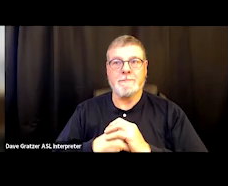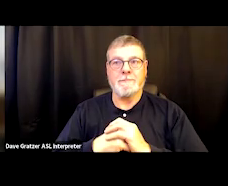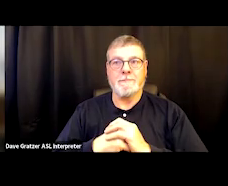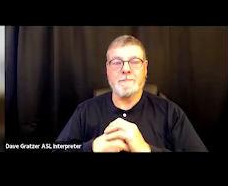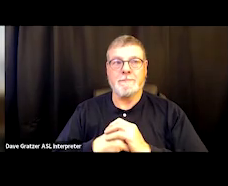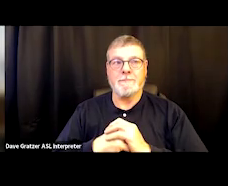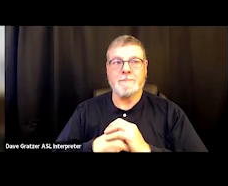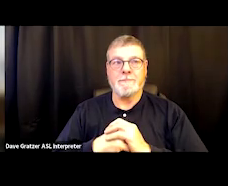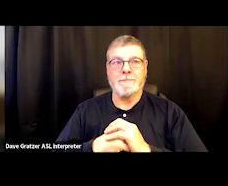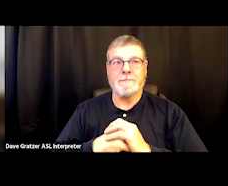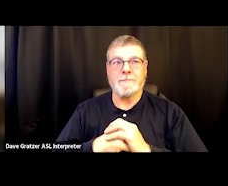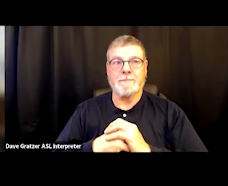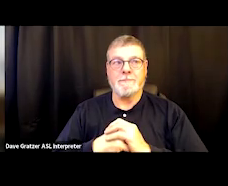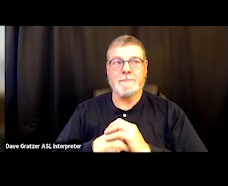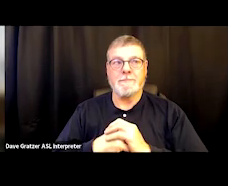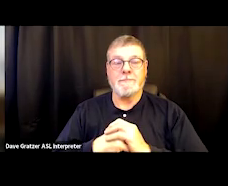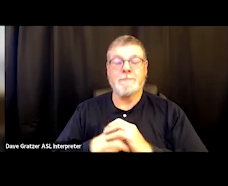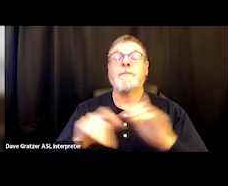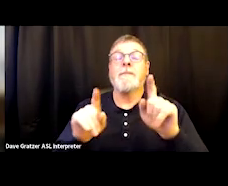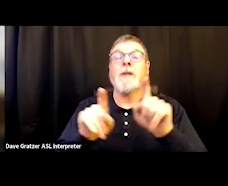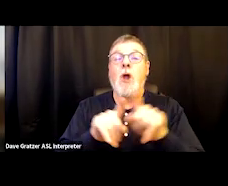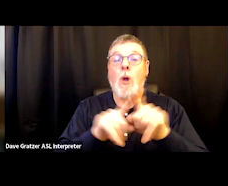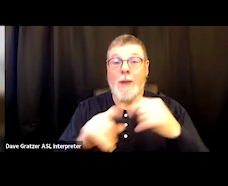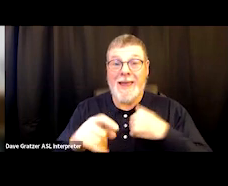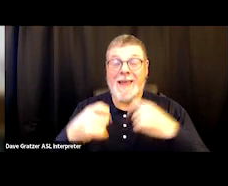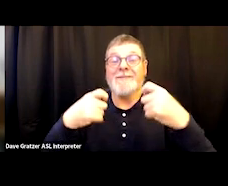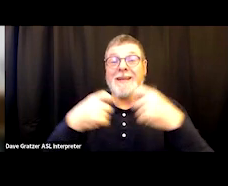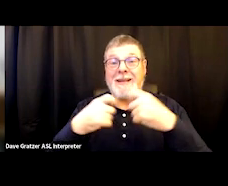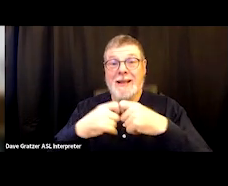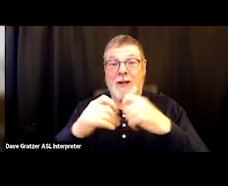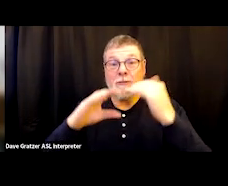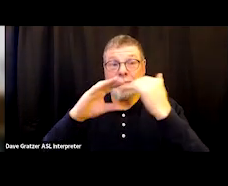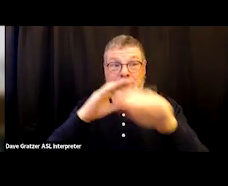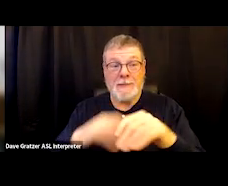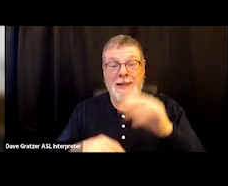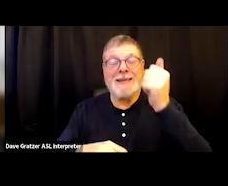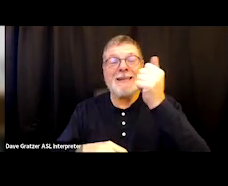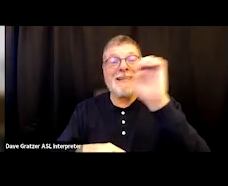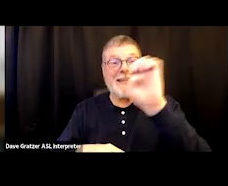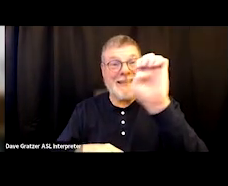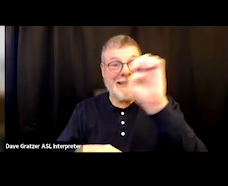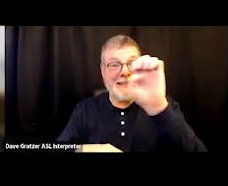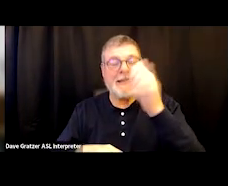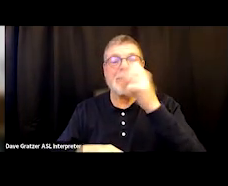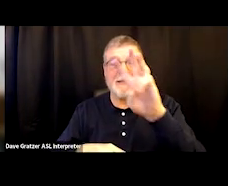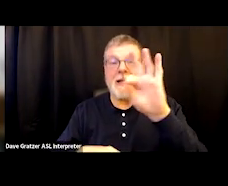There's also an electronic e1696. It can be completed and signed online